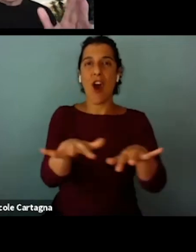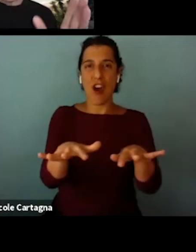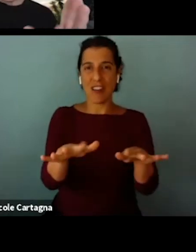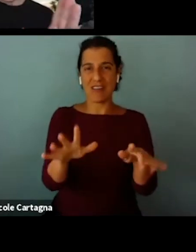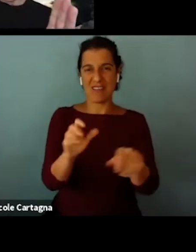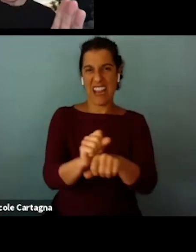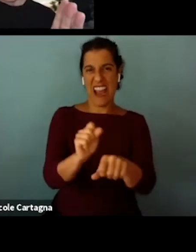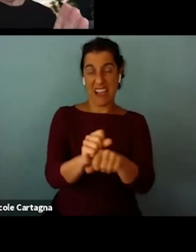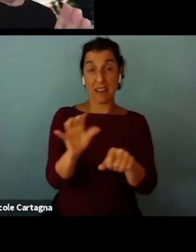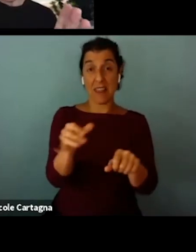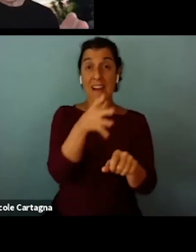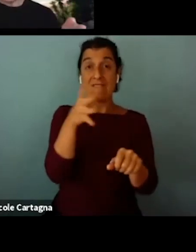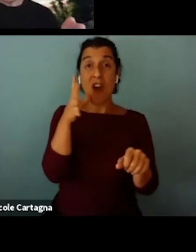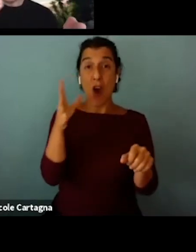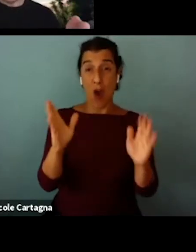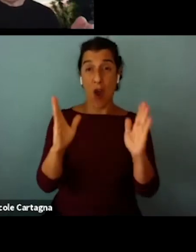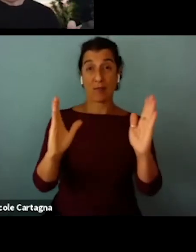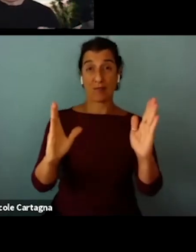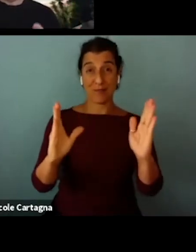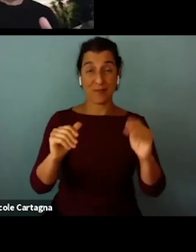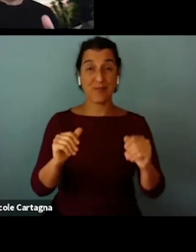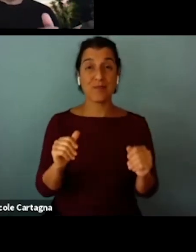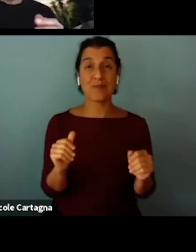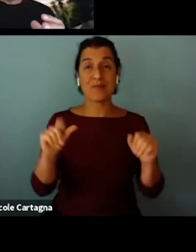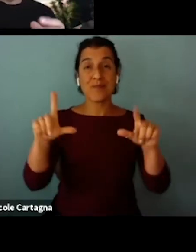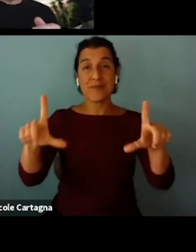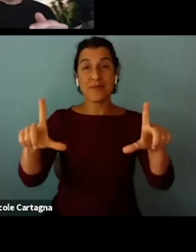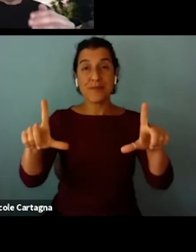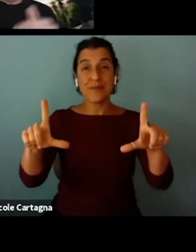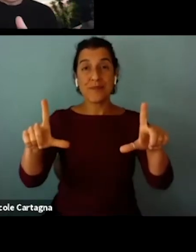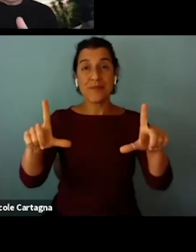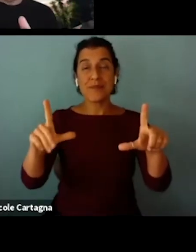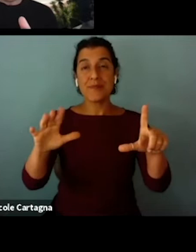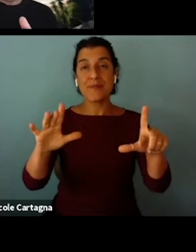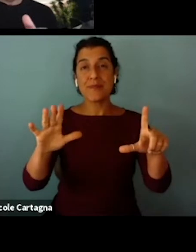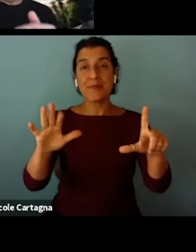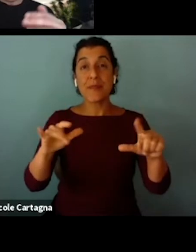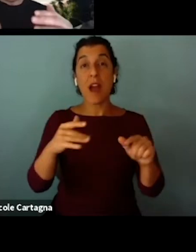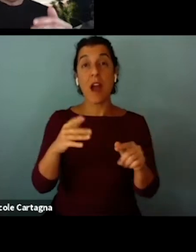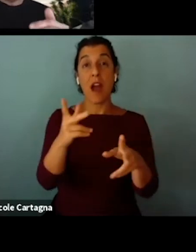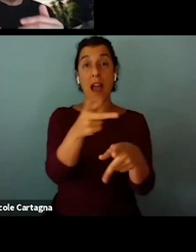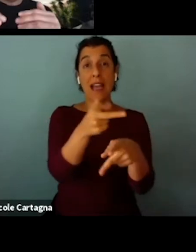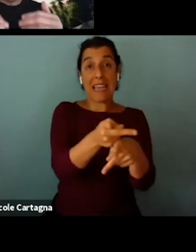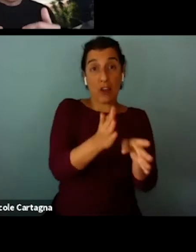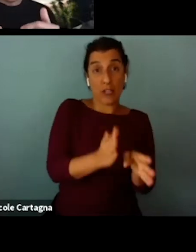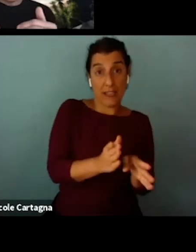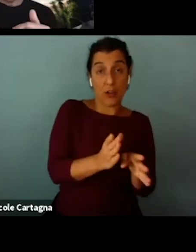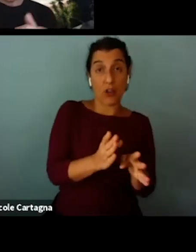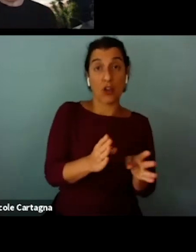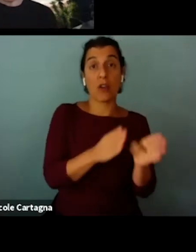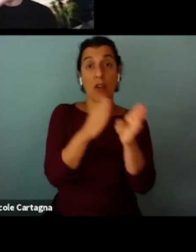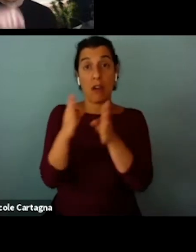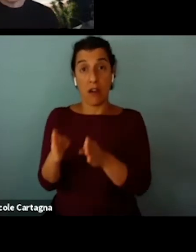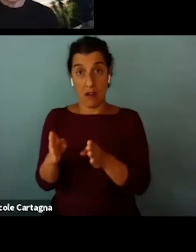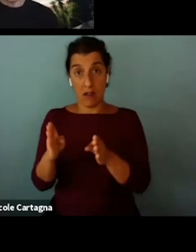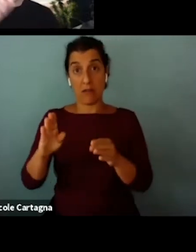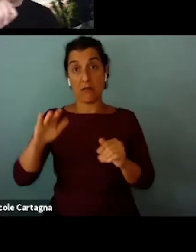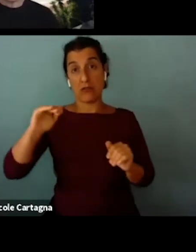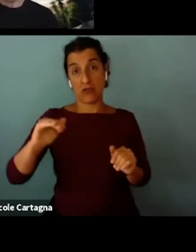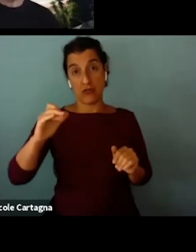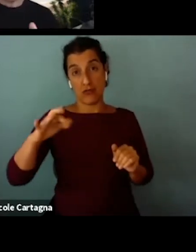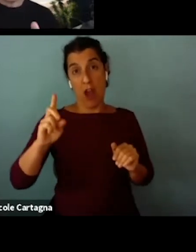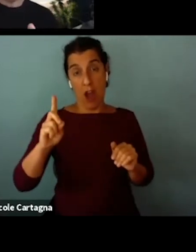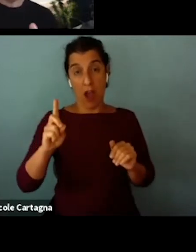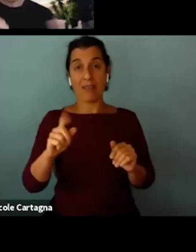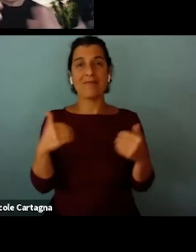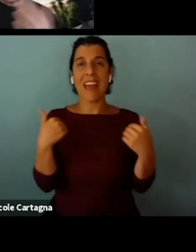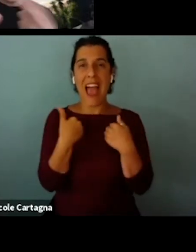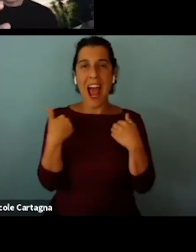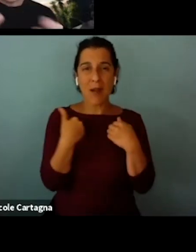task we have a scene where um both the caregiver and and the child move animals around and they